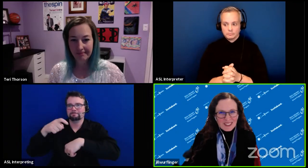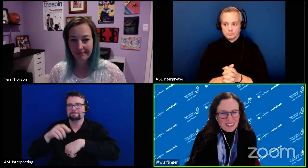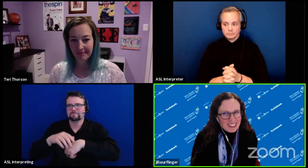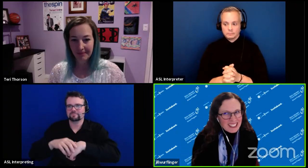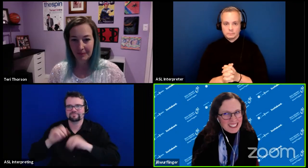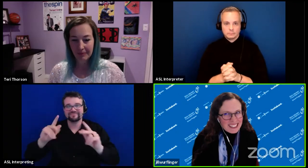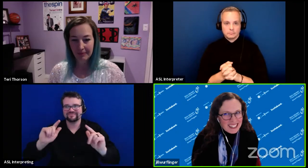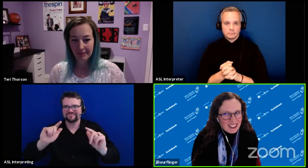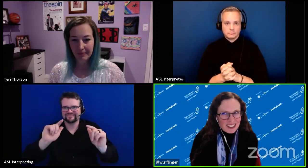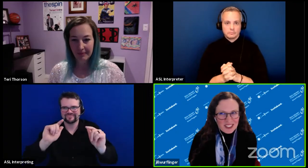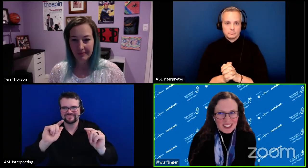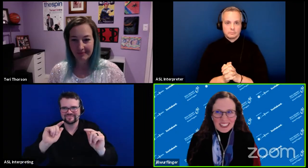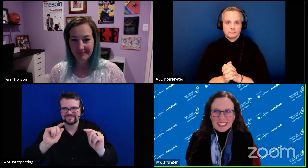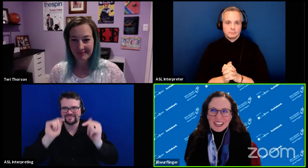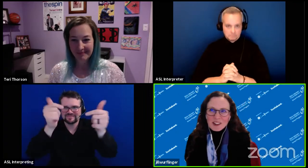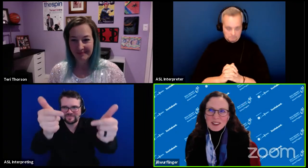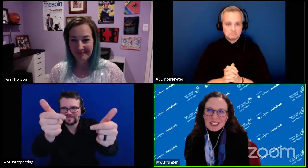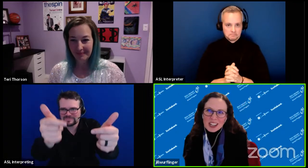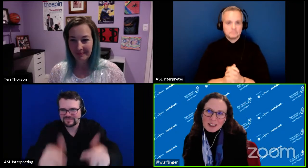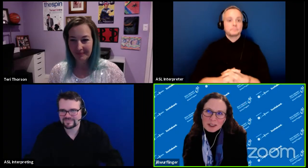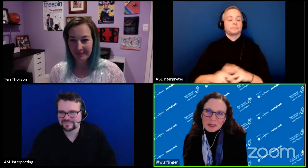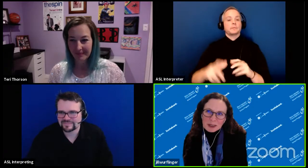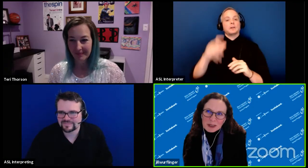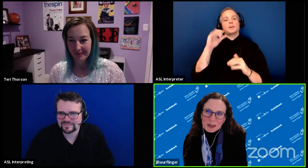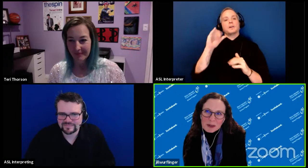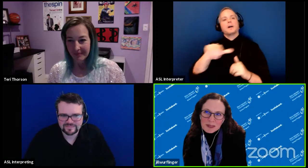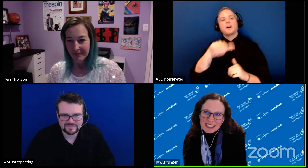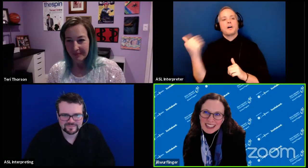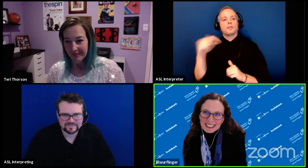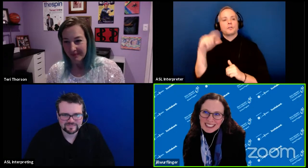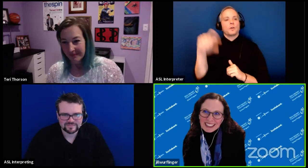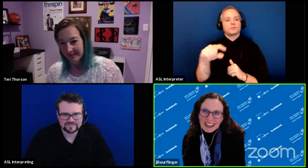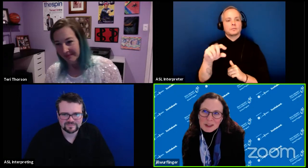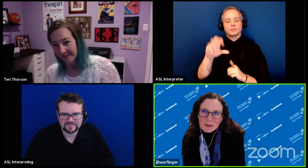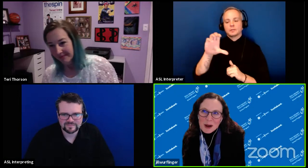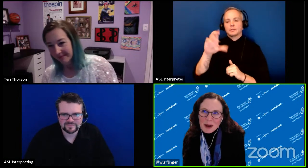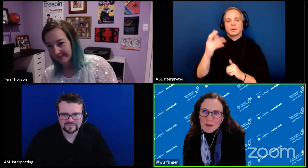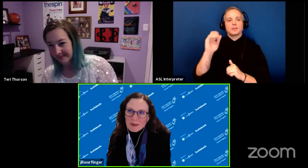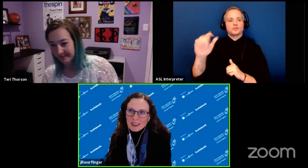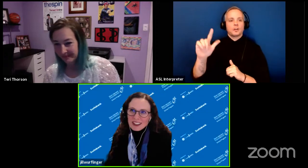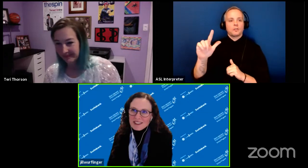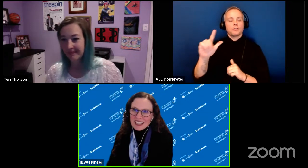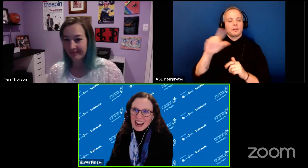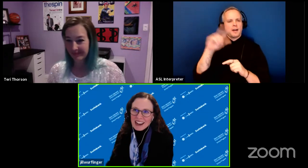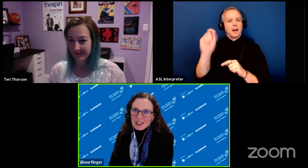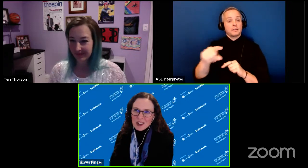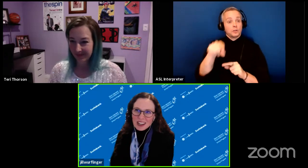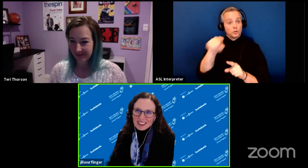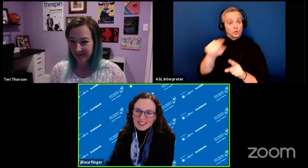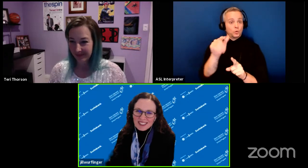MAYBE THIS IS ANOTHER INTERESTING SEGUE. SHERYL ROSE NEWMAN IS ASKING AS A MOM ARE YOU AS HANDS-ON WITH